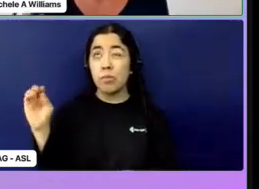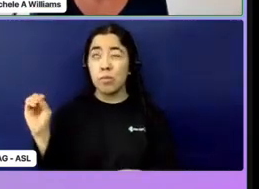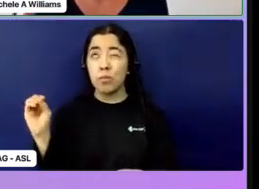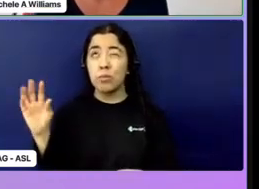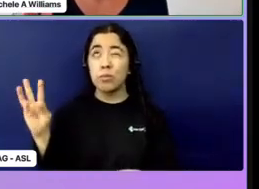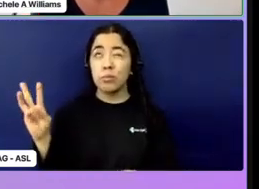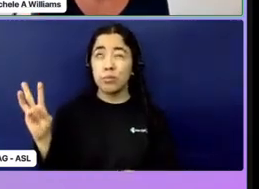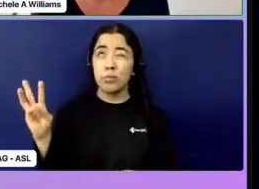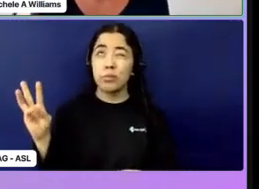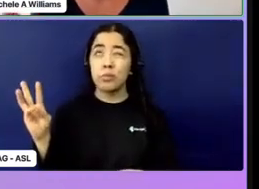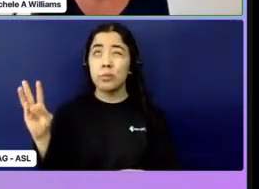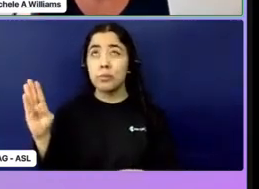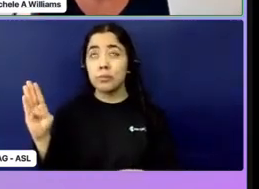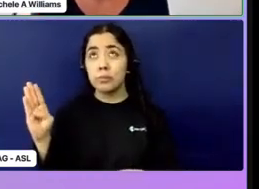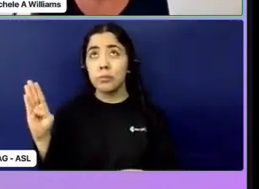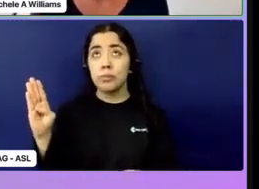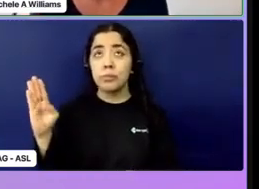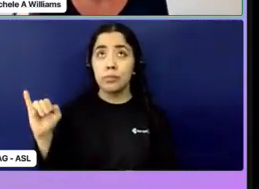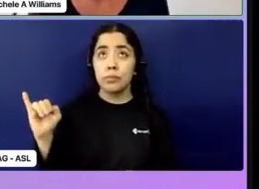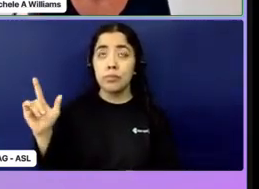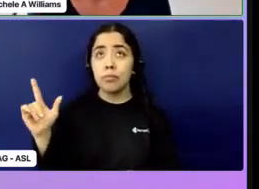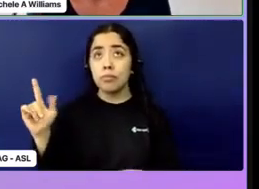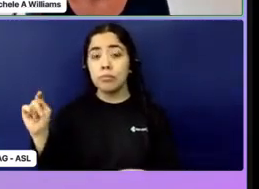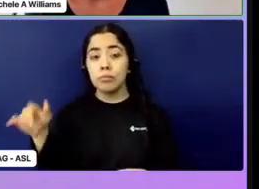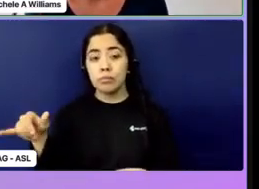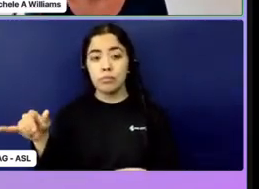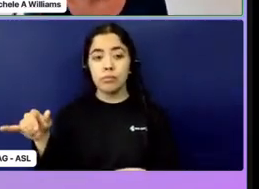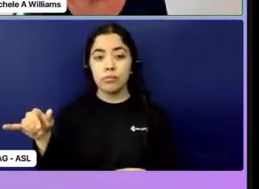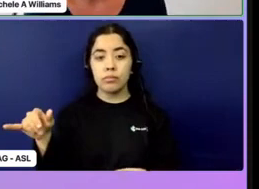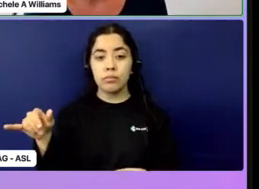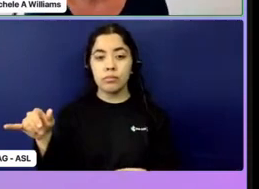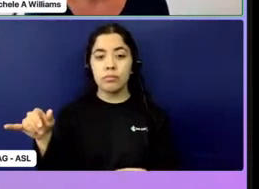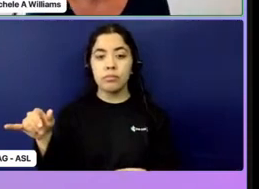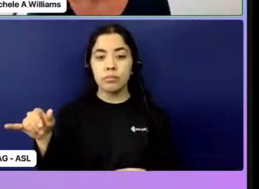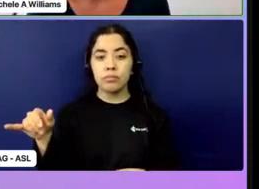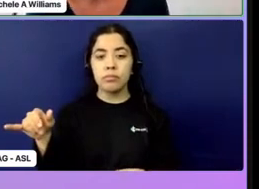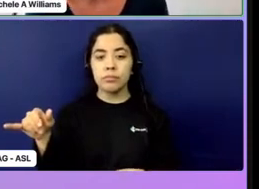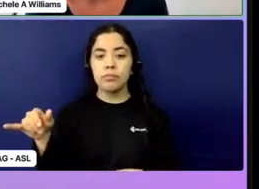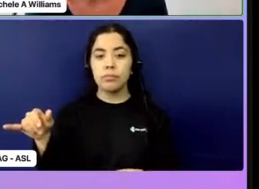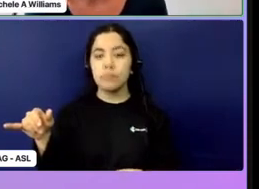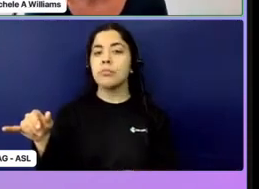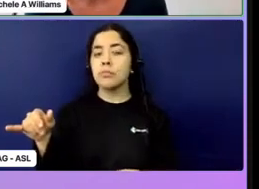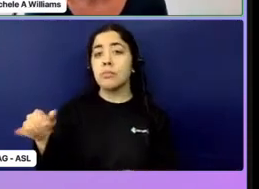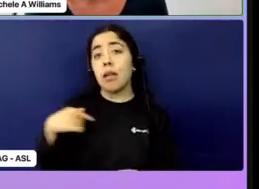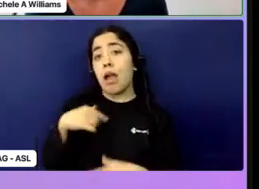disability related recruiting, including mobility,